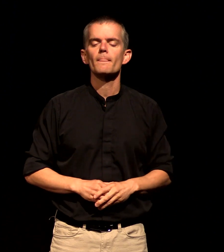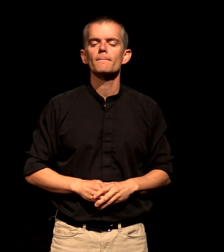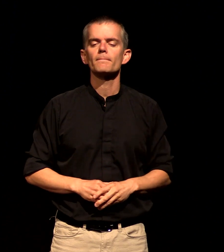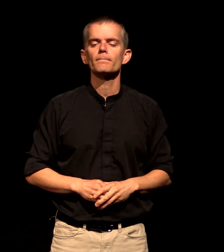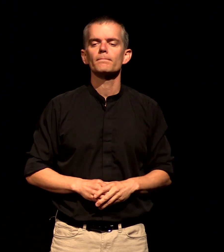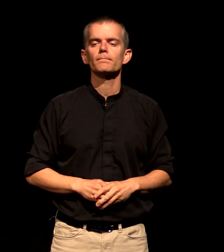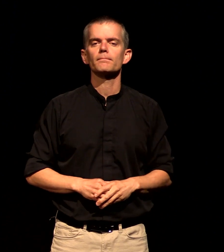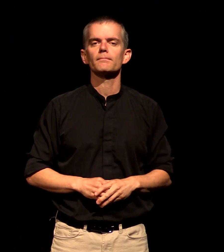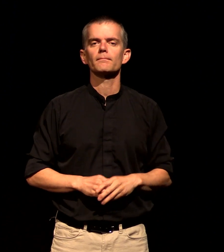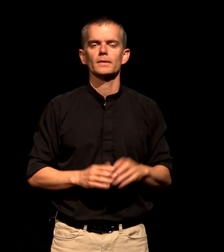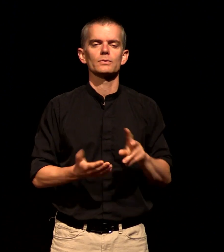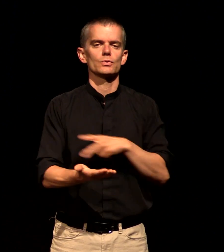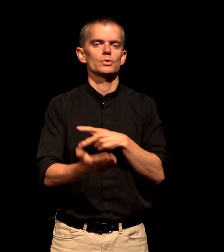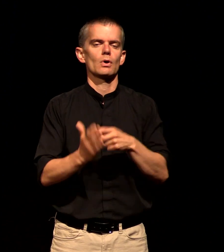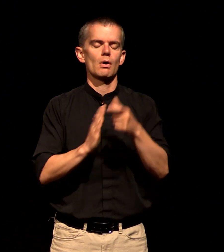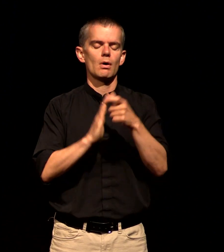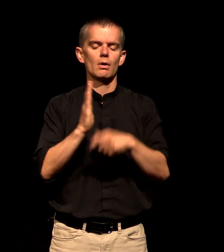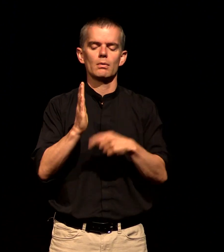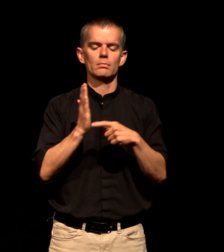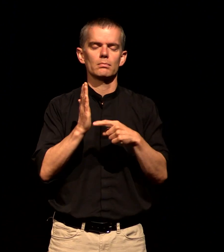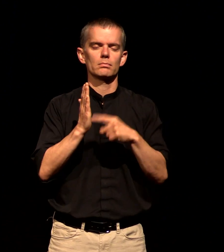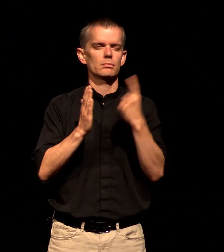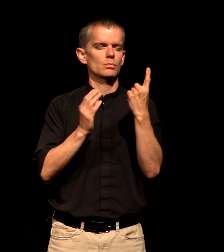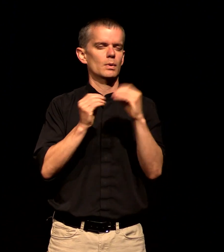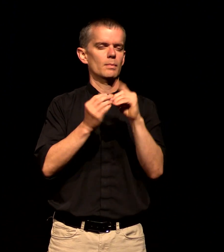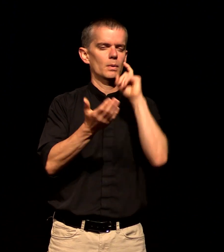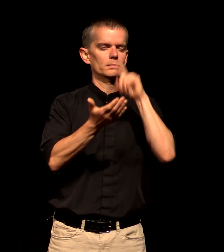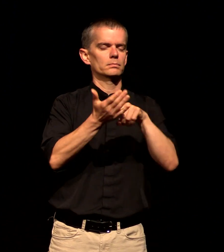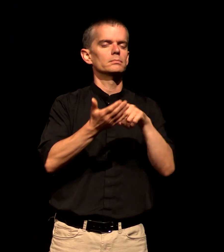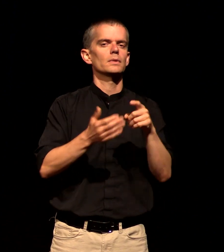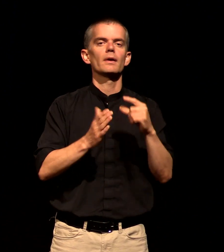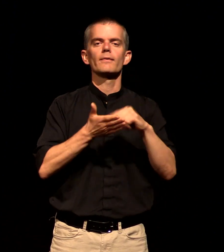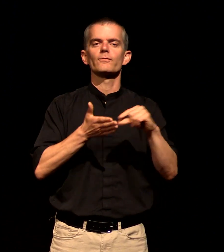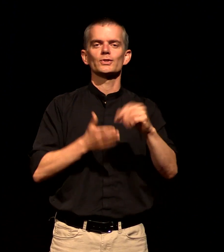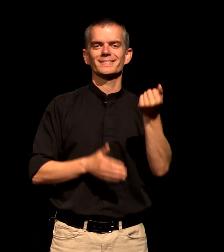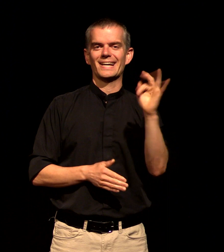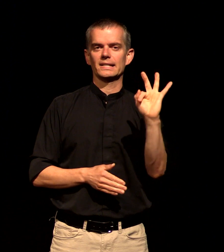to in this passage, we're going to we're going to go back to